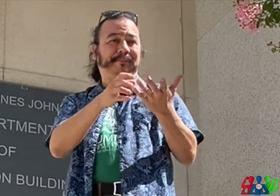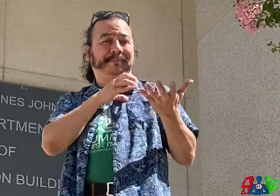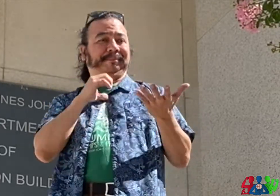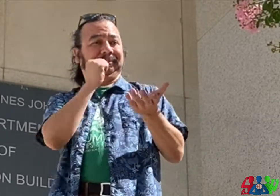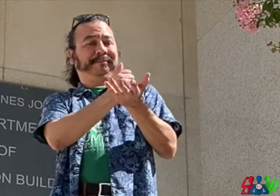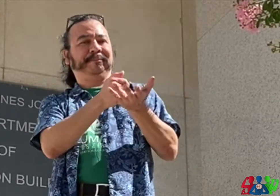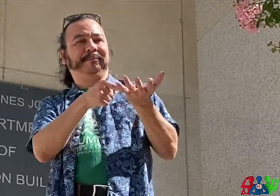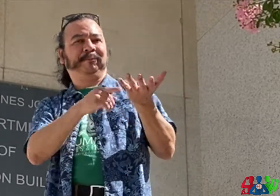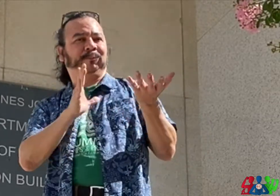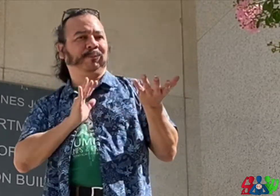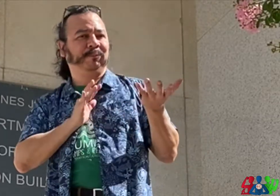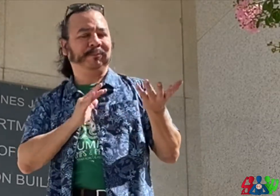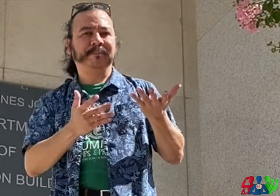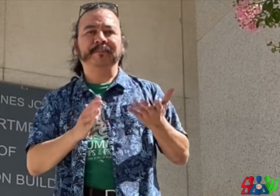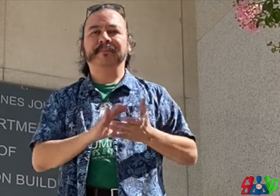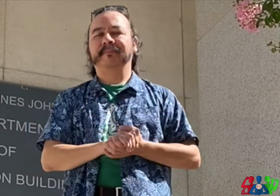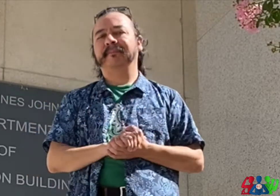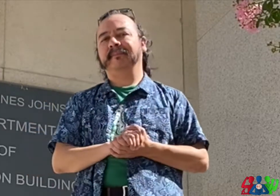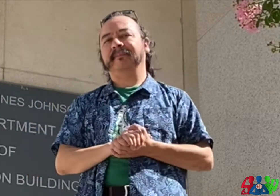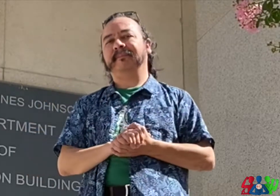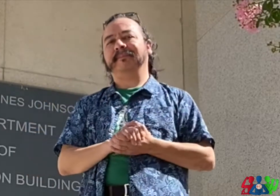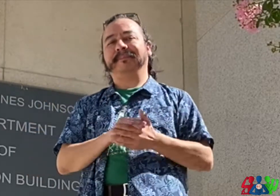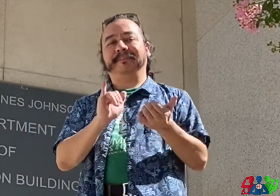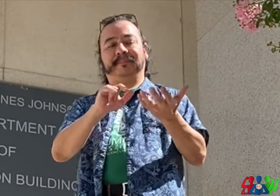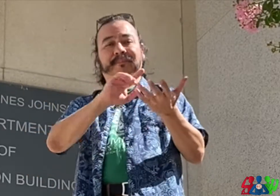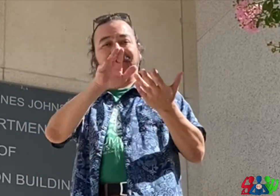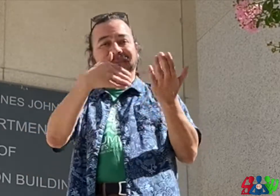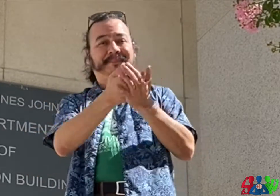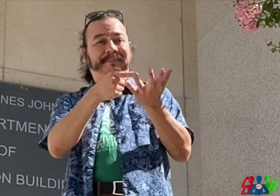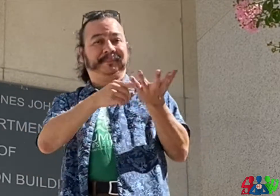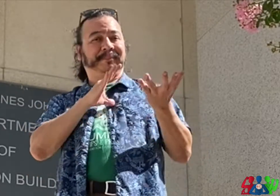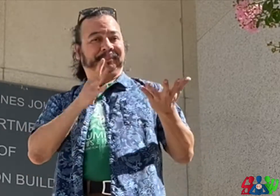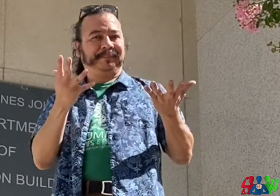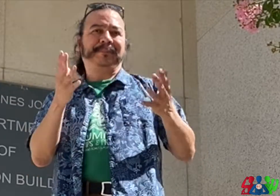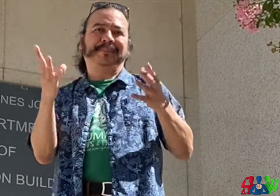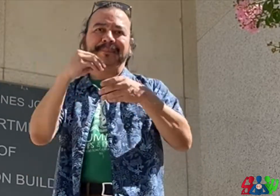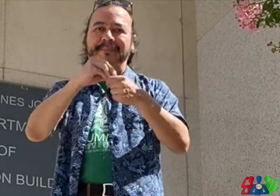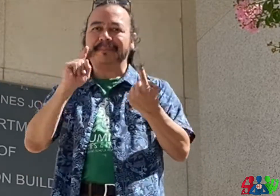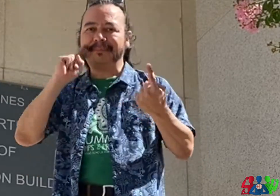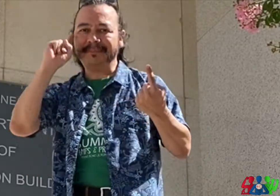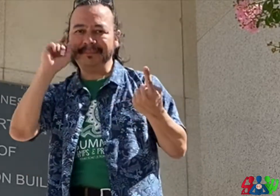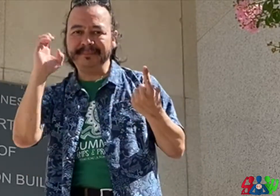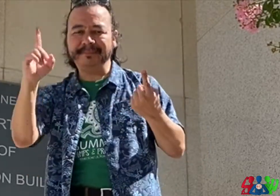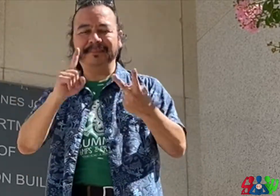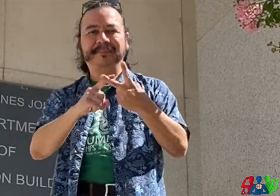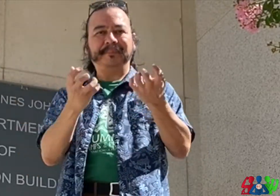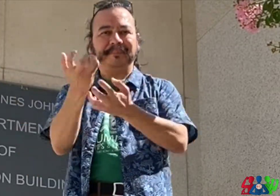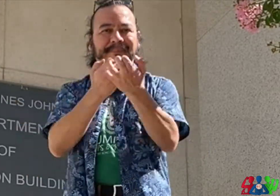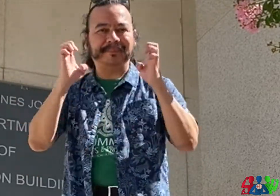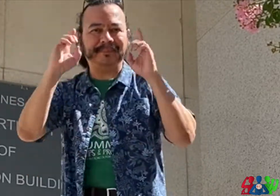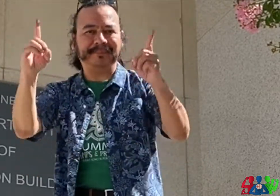It is critical to have committee to do research and develop the integration. For integration, it will be greater to have Deaf Education to be part of STEM Education.